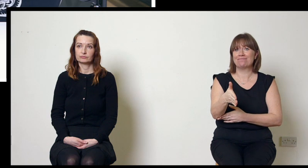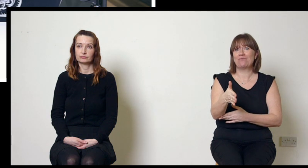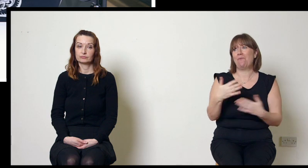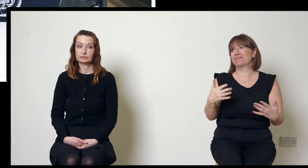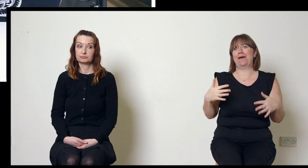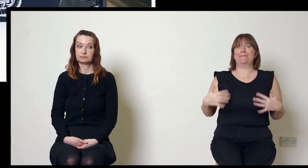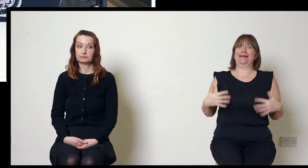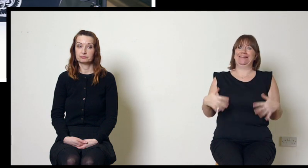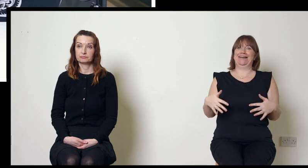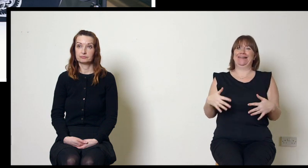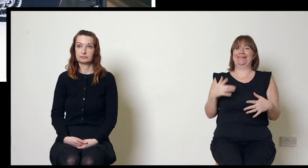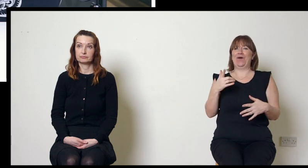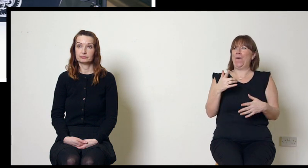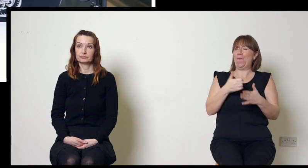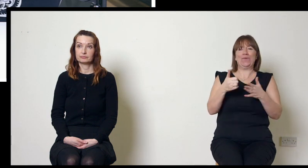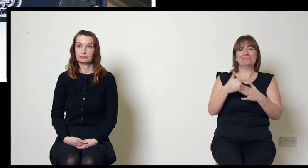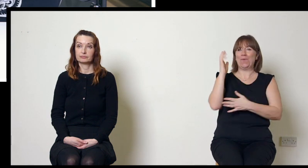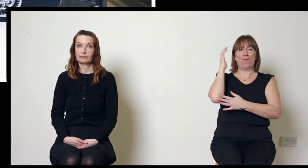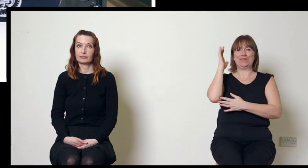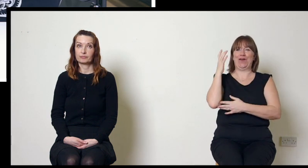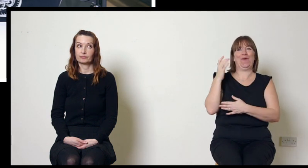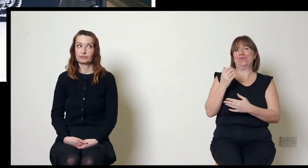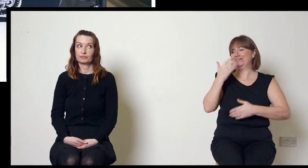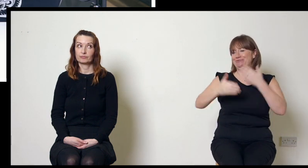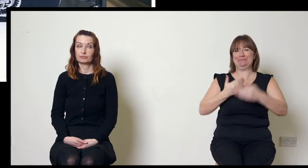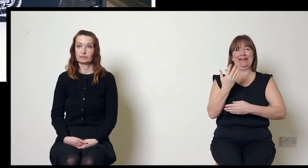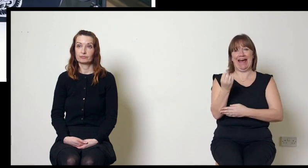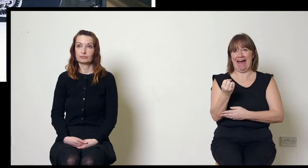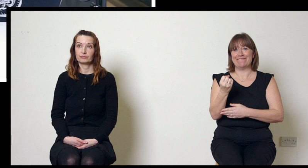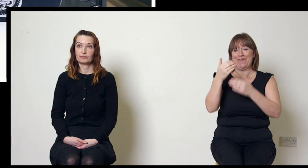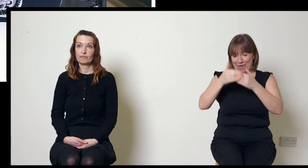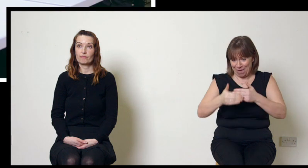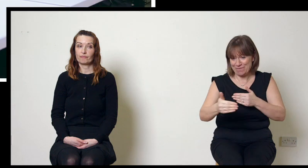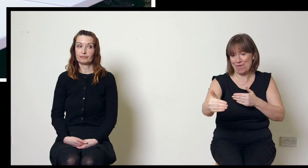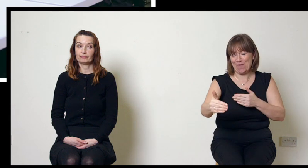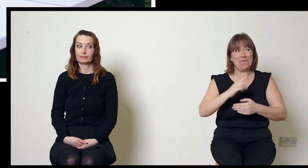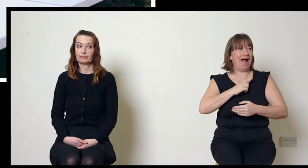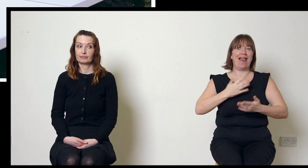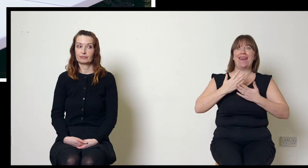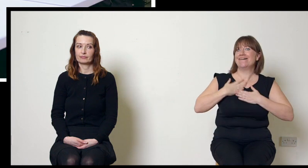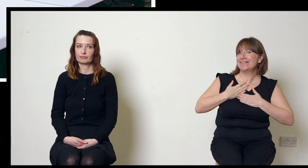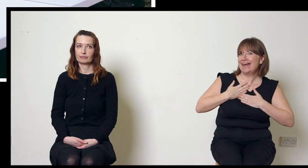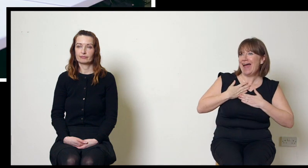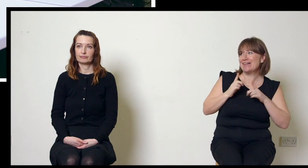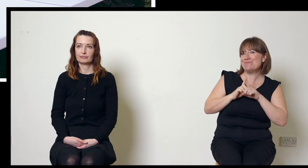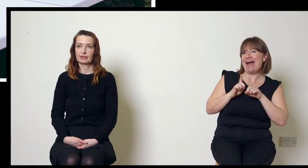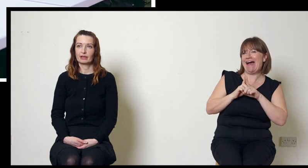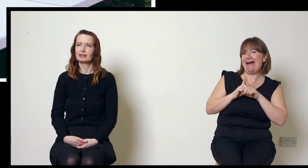by the way, always have an audio description in every exhibition going forward, because I loved it as well. What did you love about it?